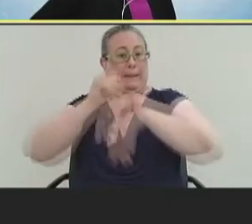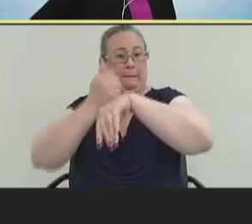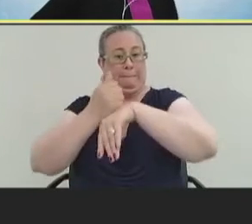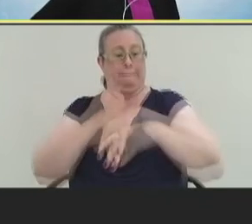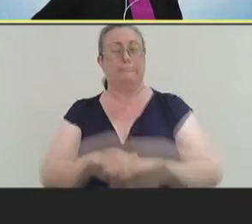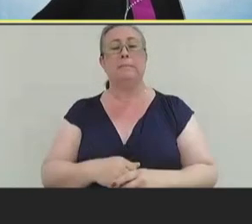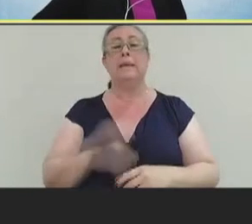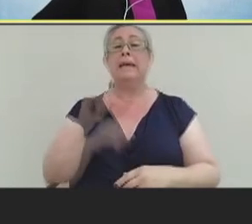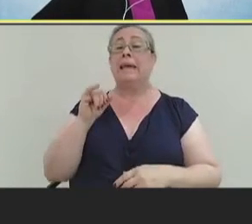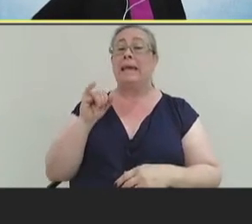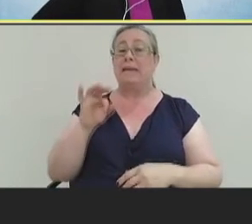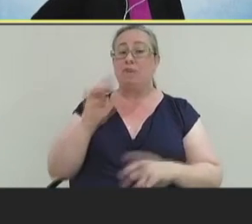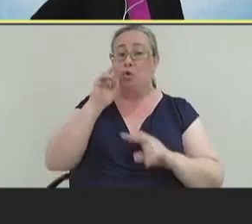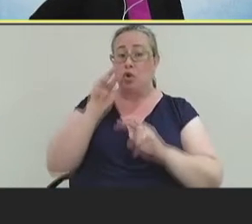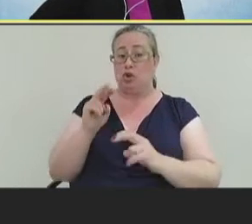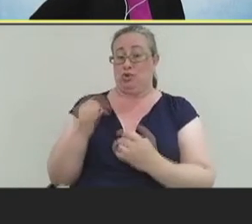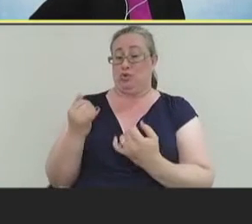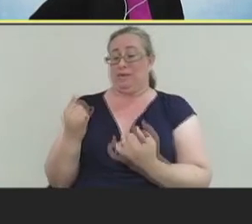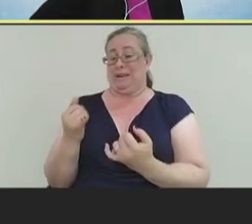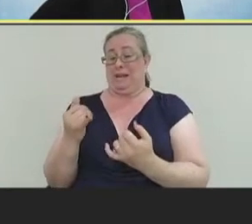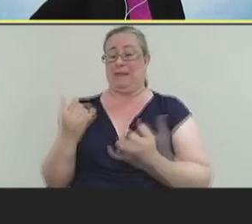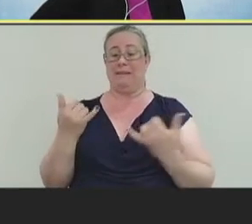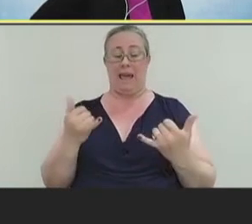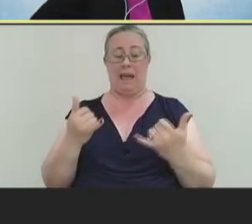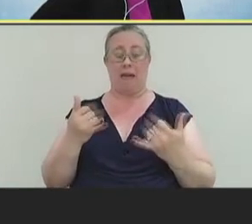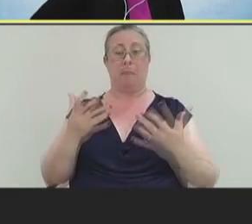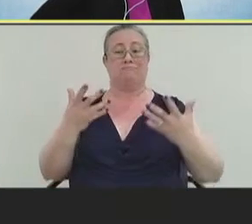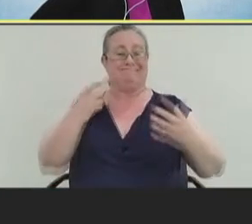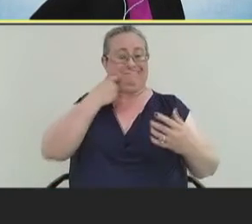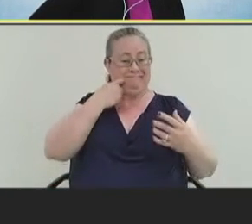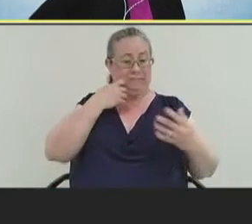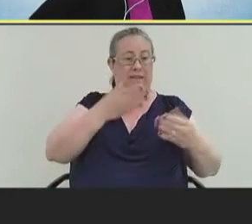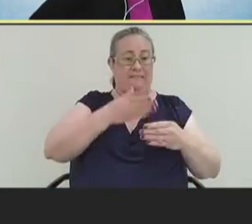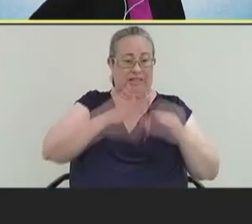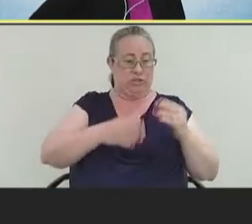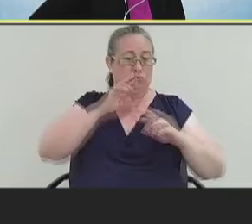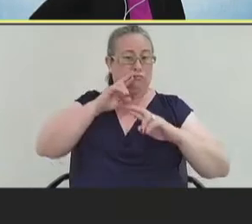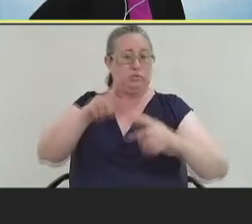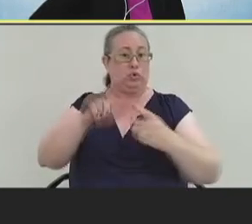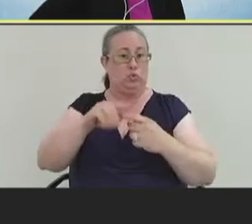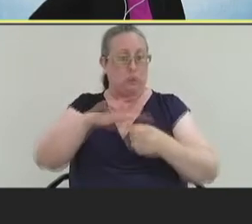you look to today, you know, we've come out of responding to COVID-19, of course. And we have